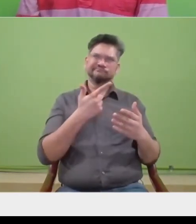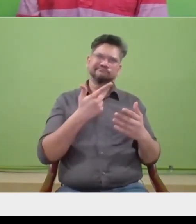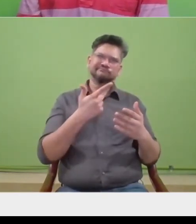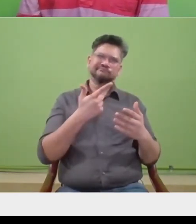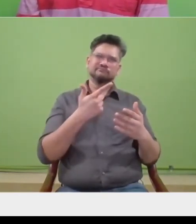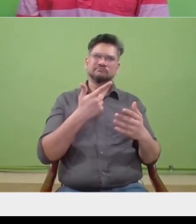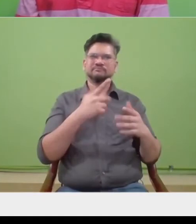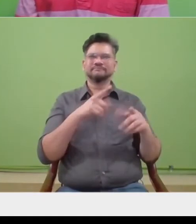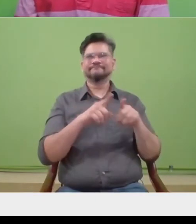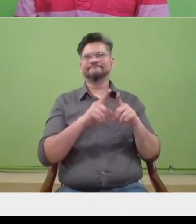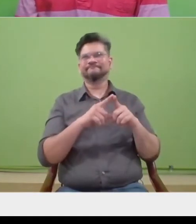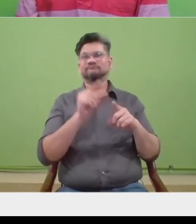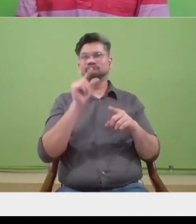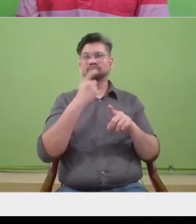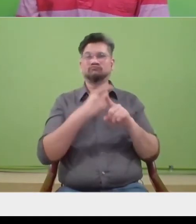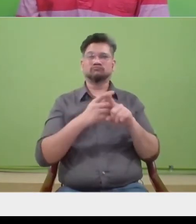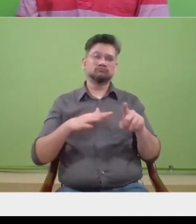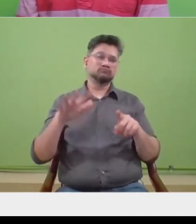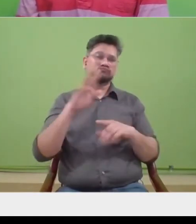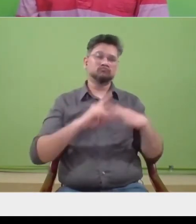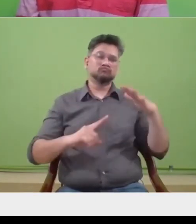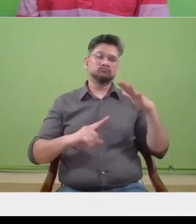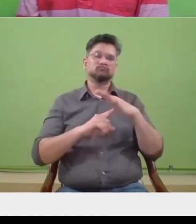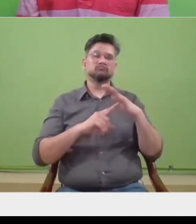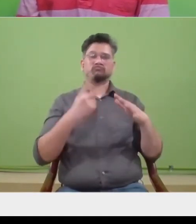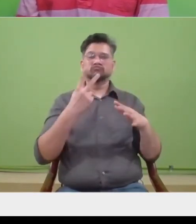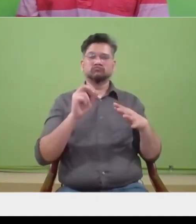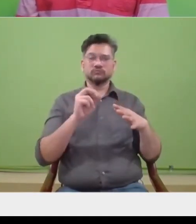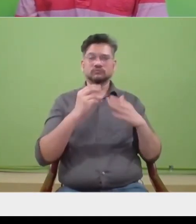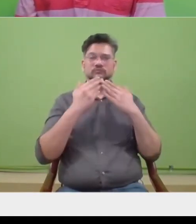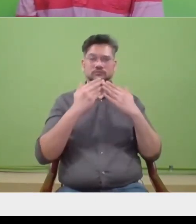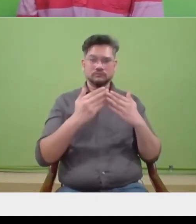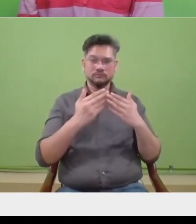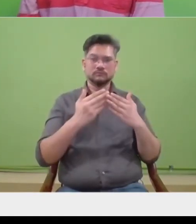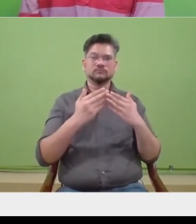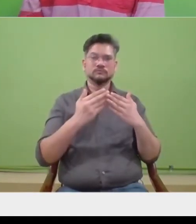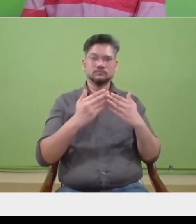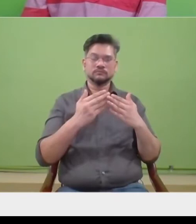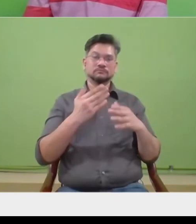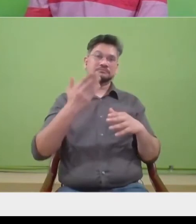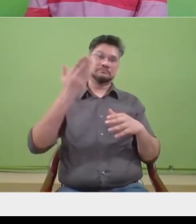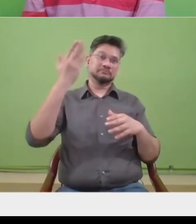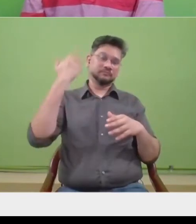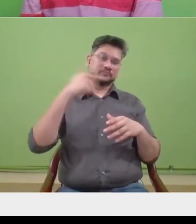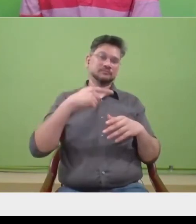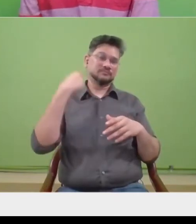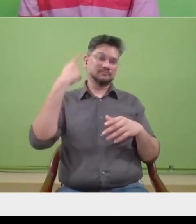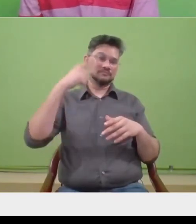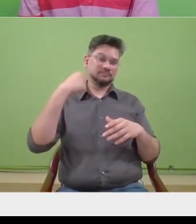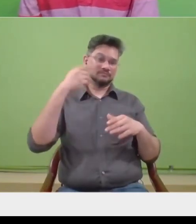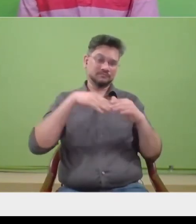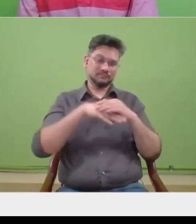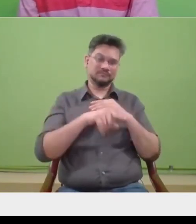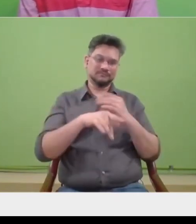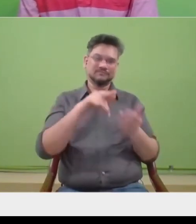of whole of the united kingdom which was a poor struggling borough of London where usually there